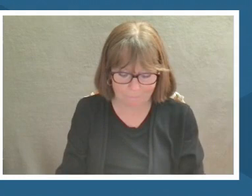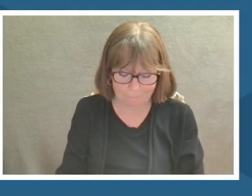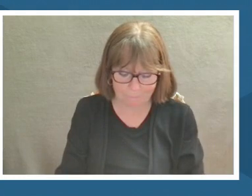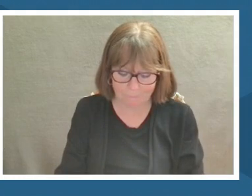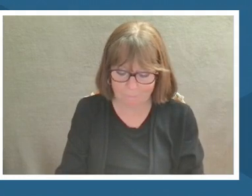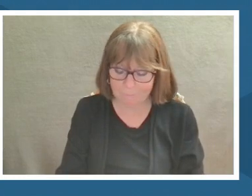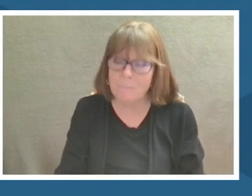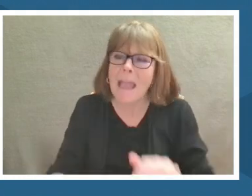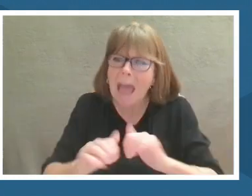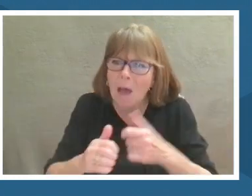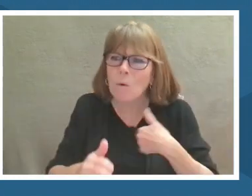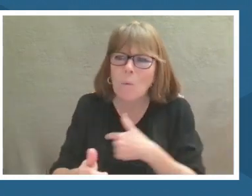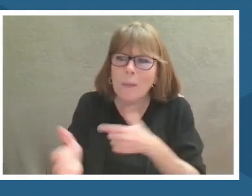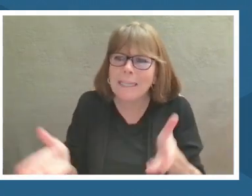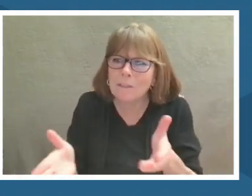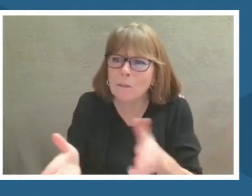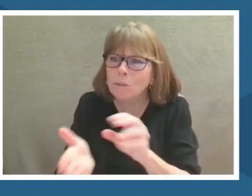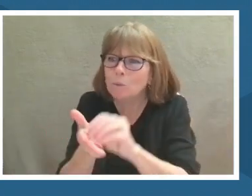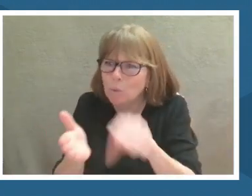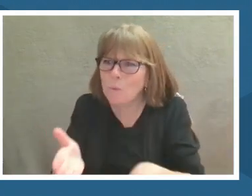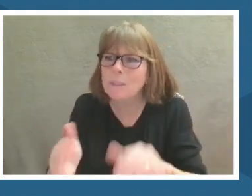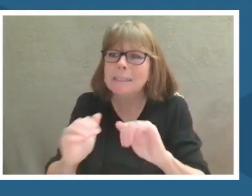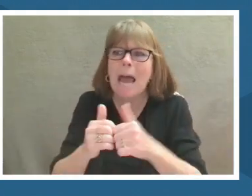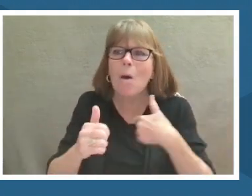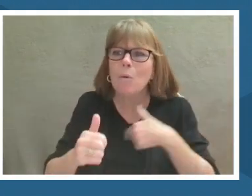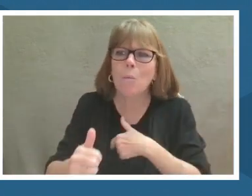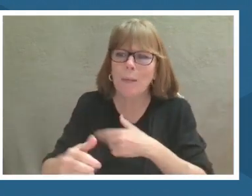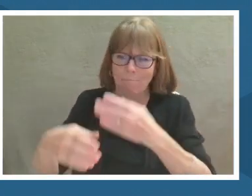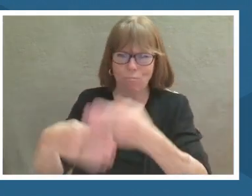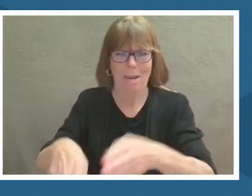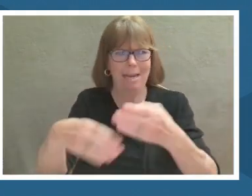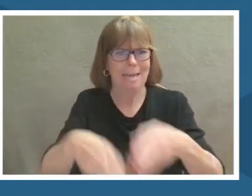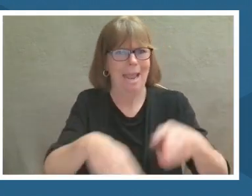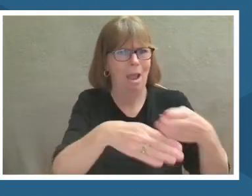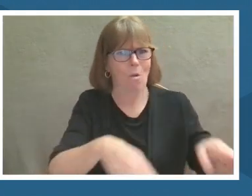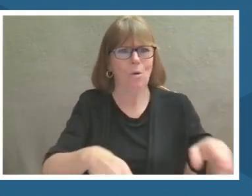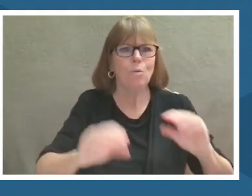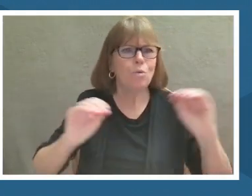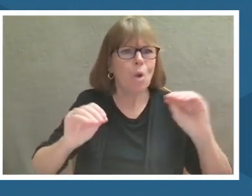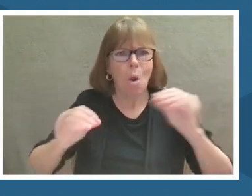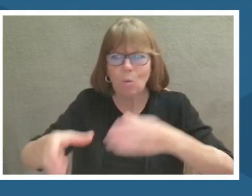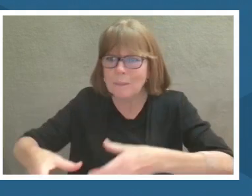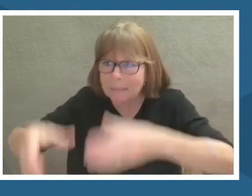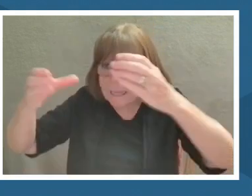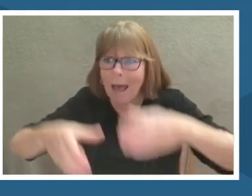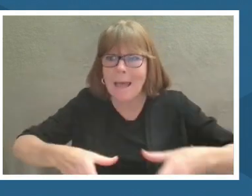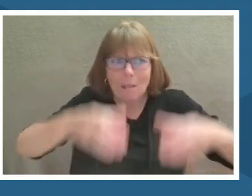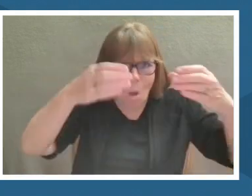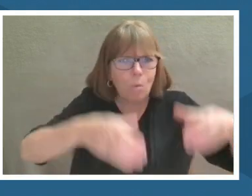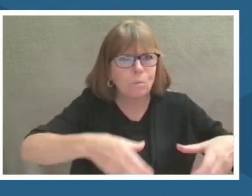you know sort of breaking down the content uh silos that currently